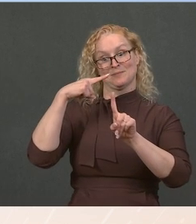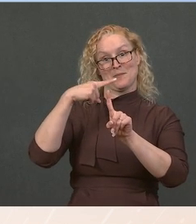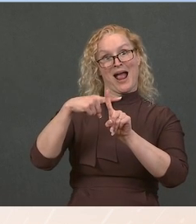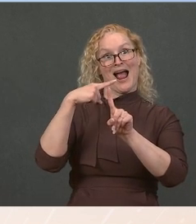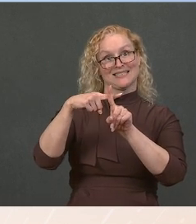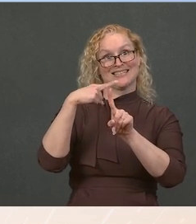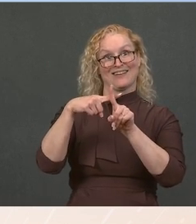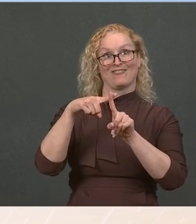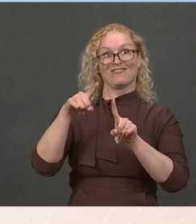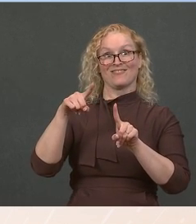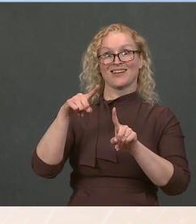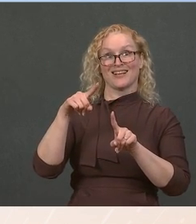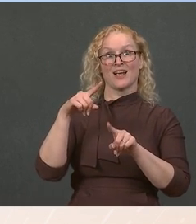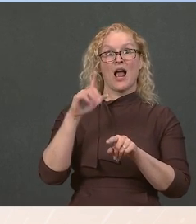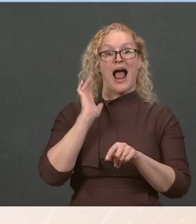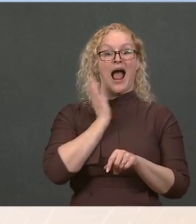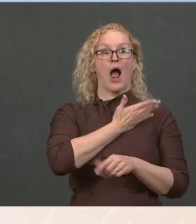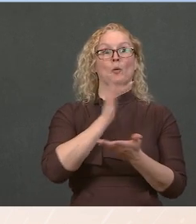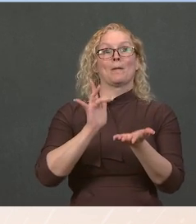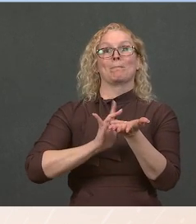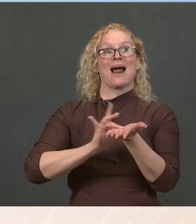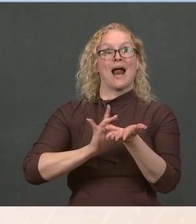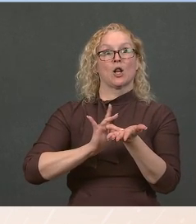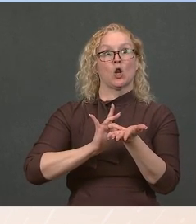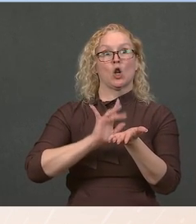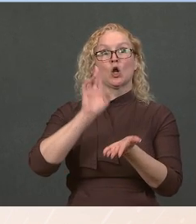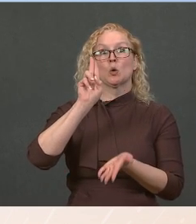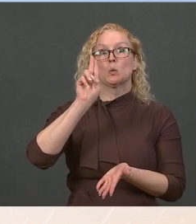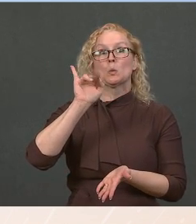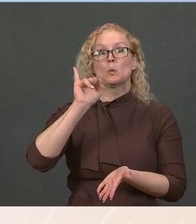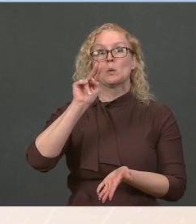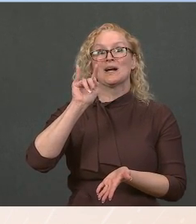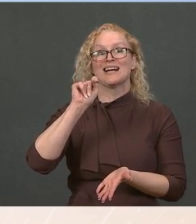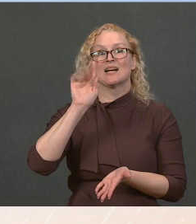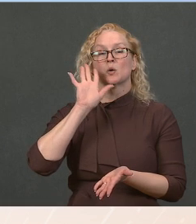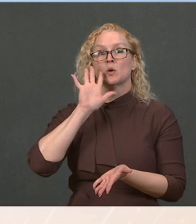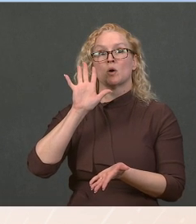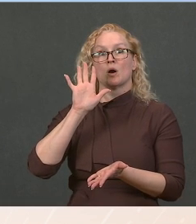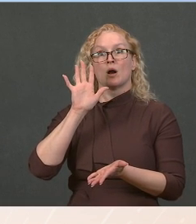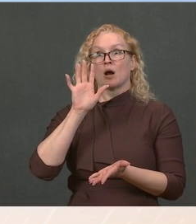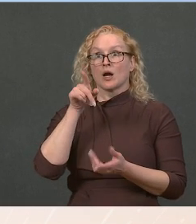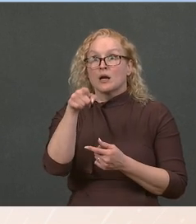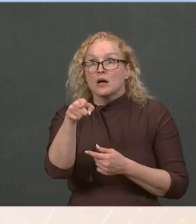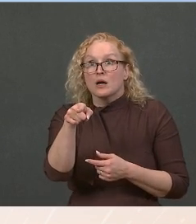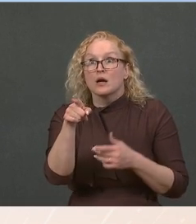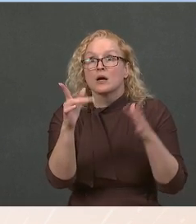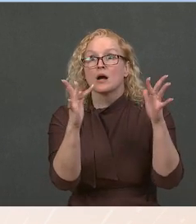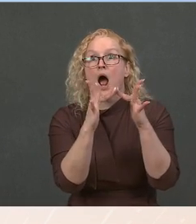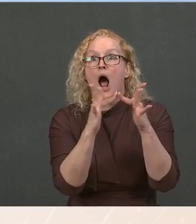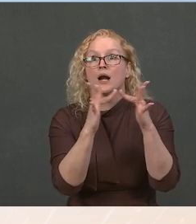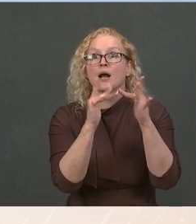deems as having had close contact with the President, Vice President, First Lady, and Second Gent- -- Second Gentlemen.